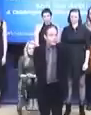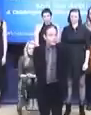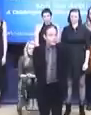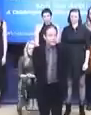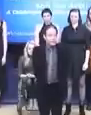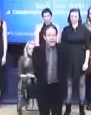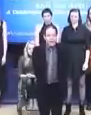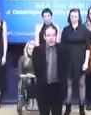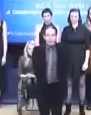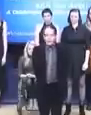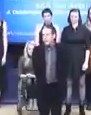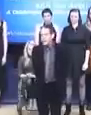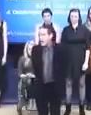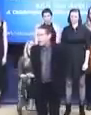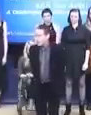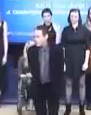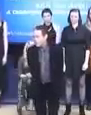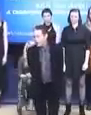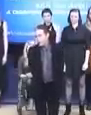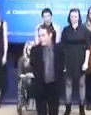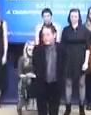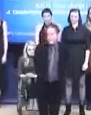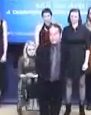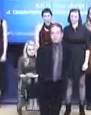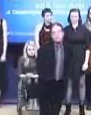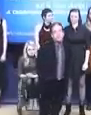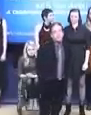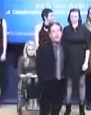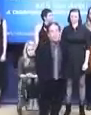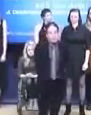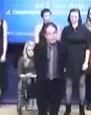Um. Doubly honored to be here in such distinguished company,